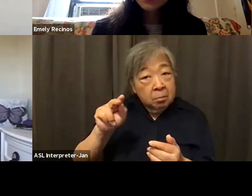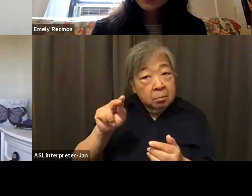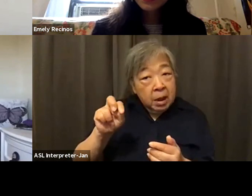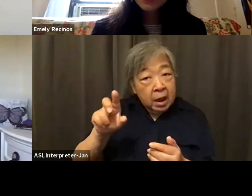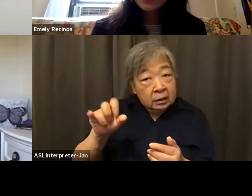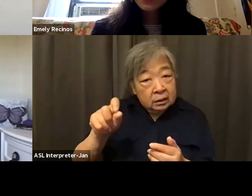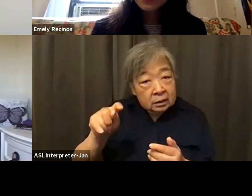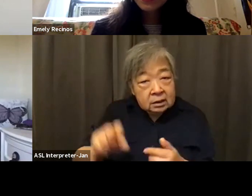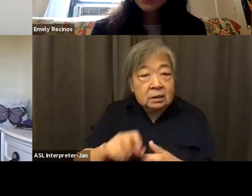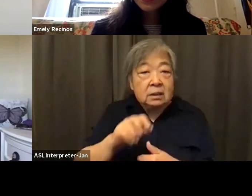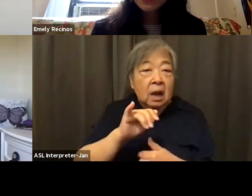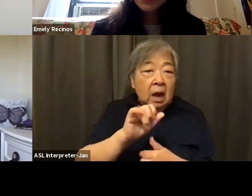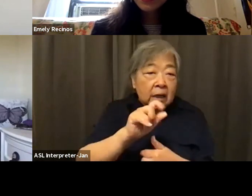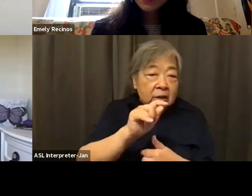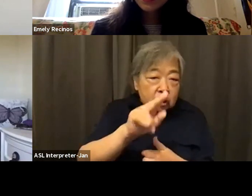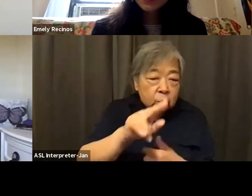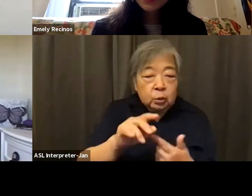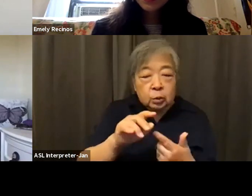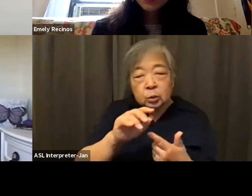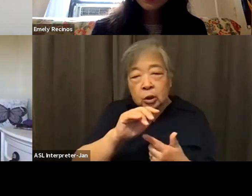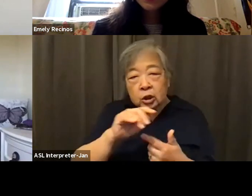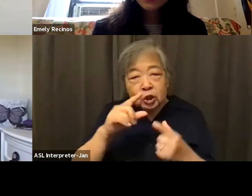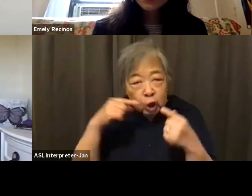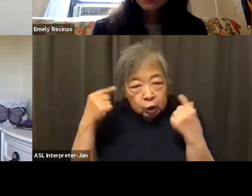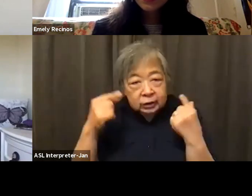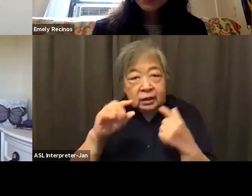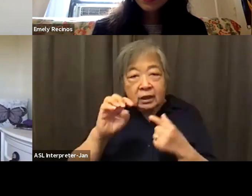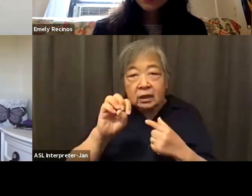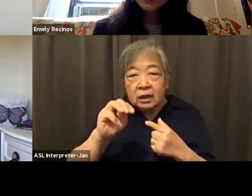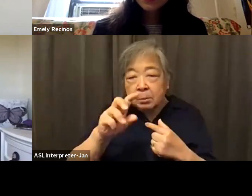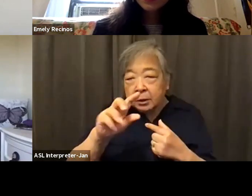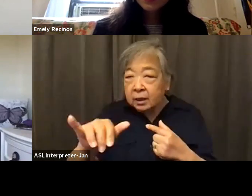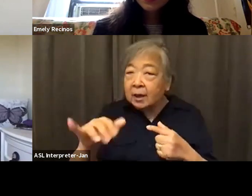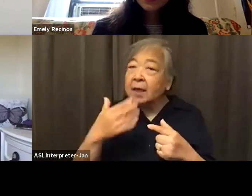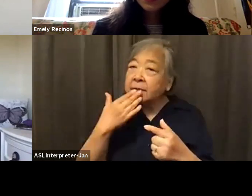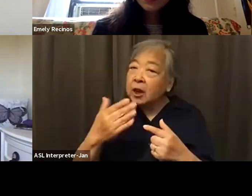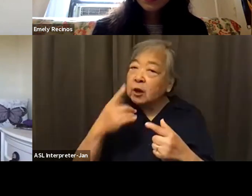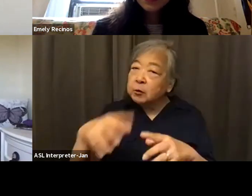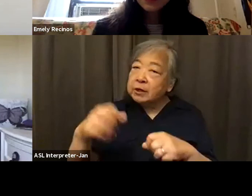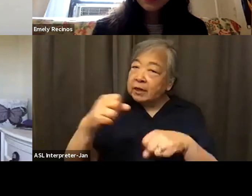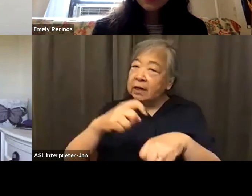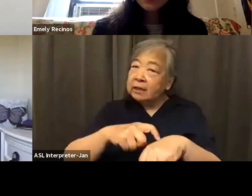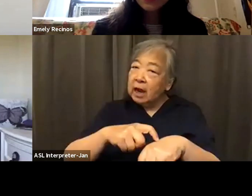Emely. We're really thankful that you took time out of your day to touch on these really important